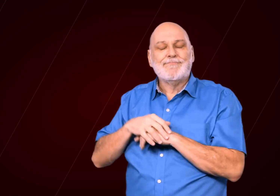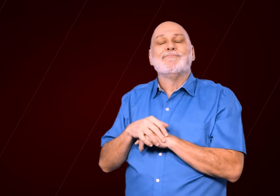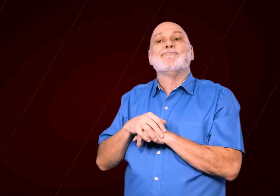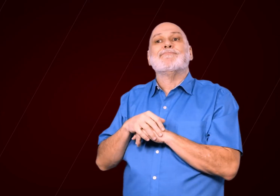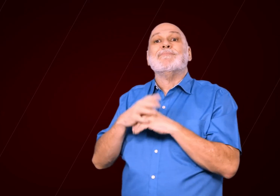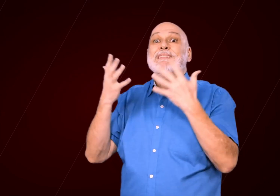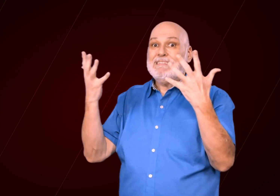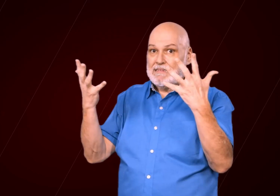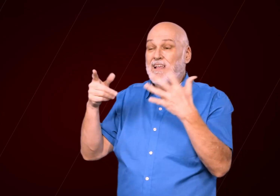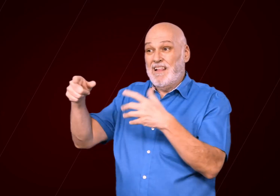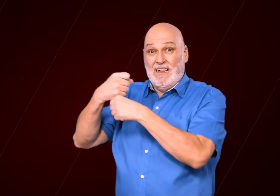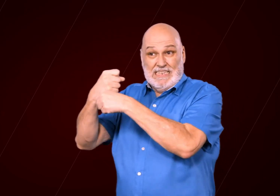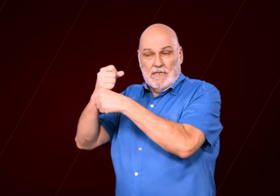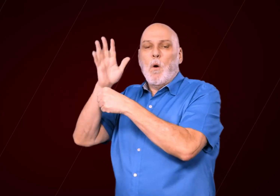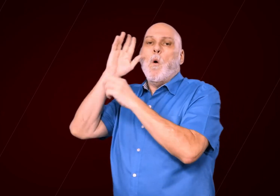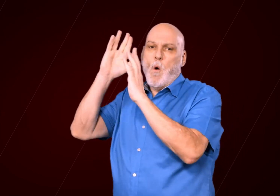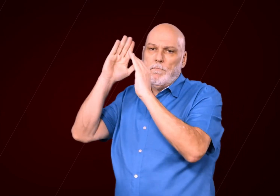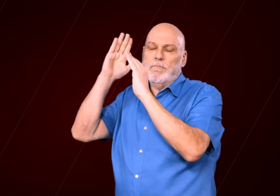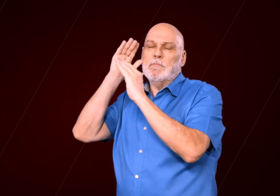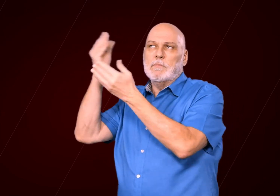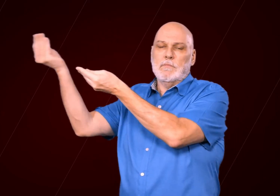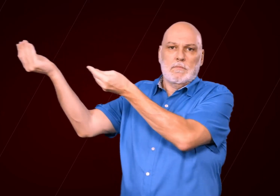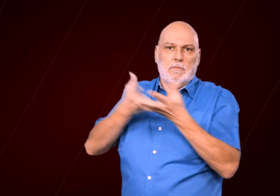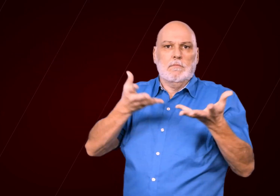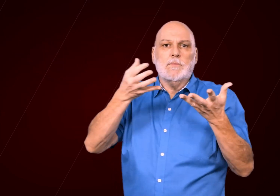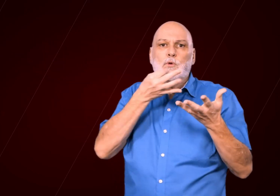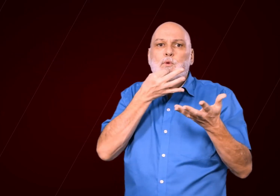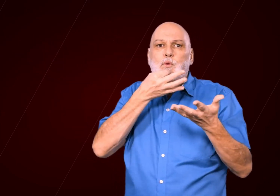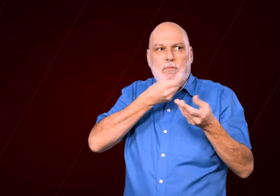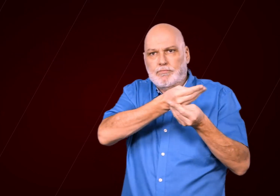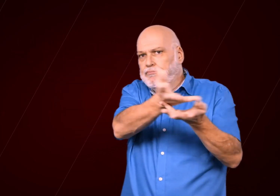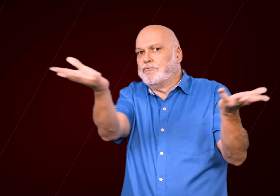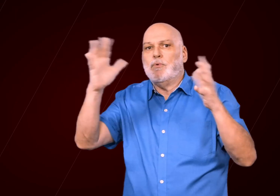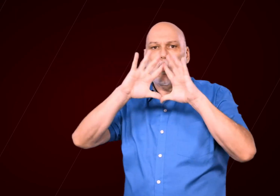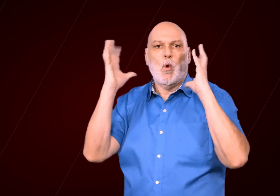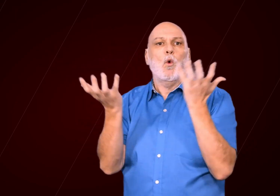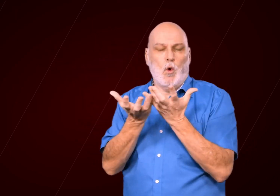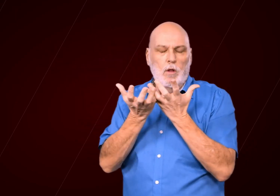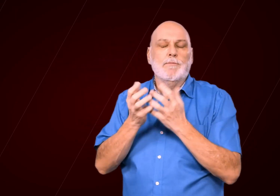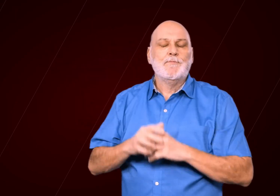speed up production.